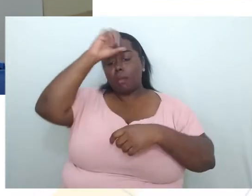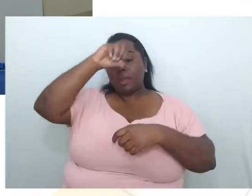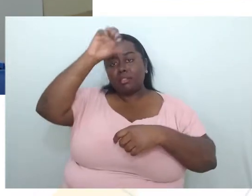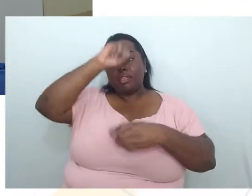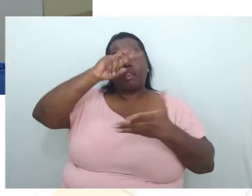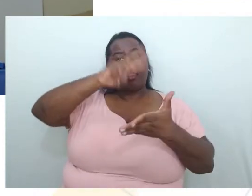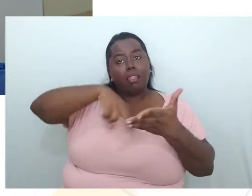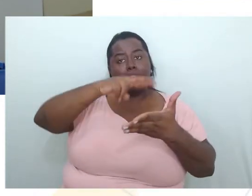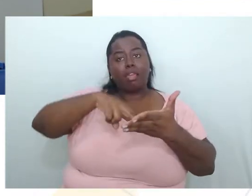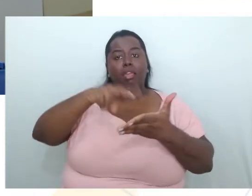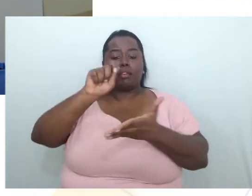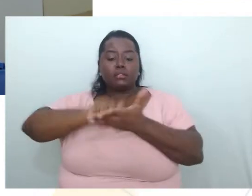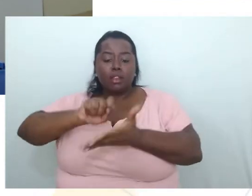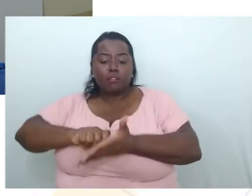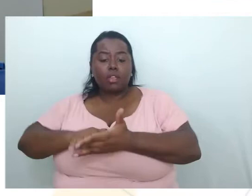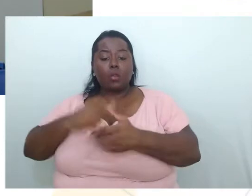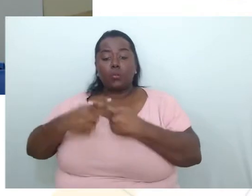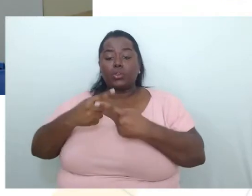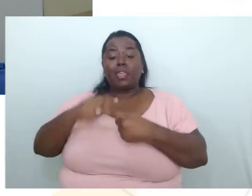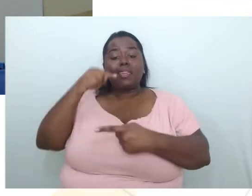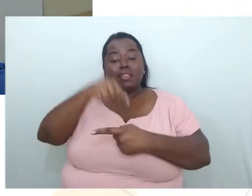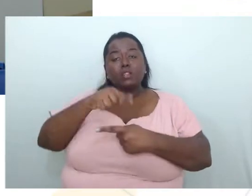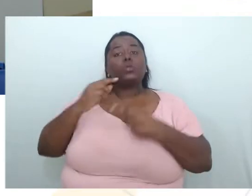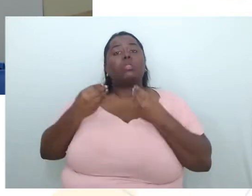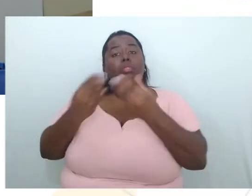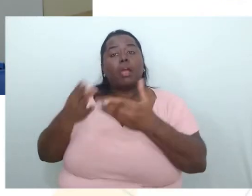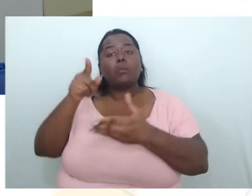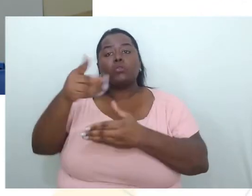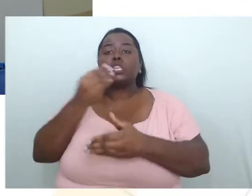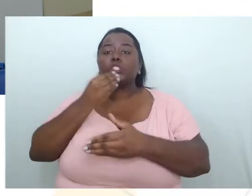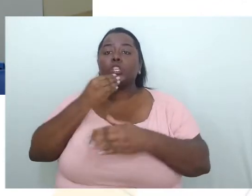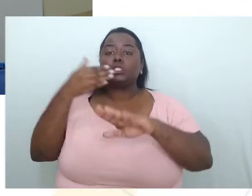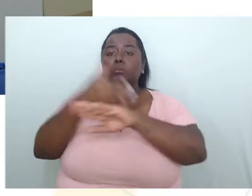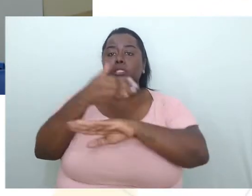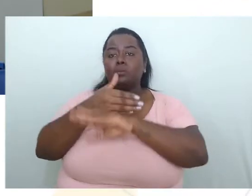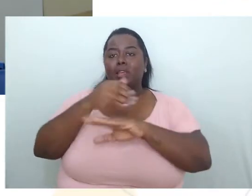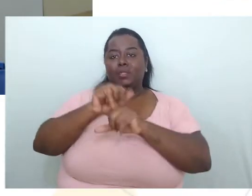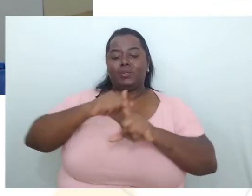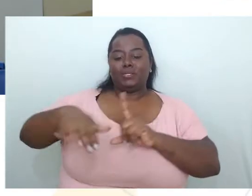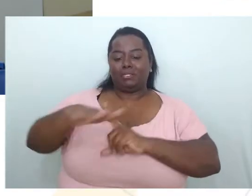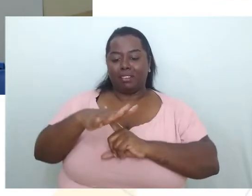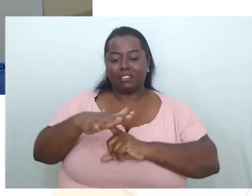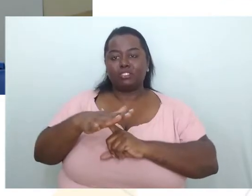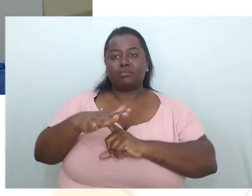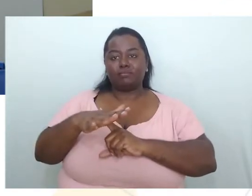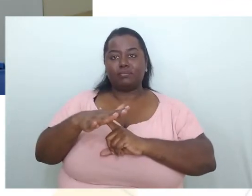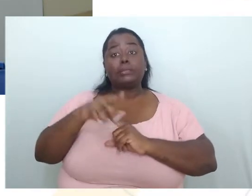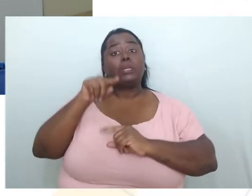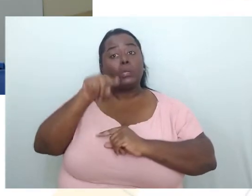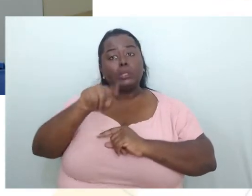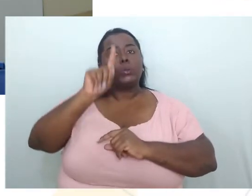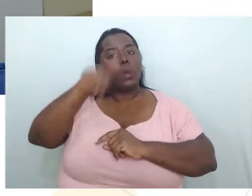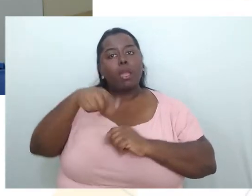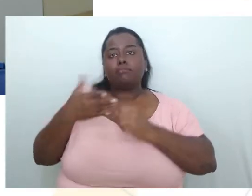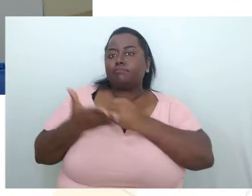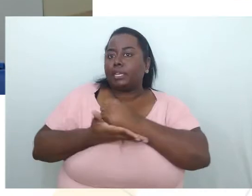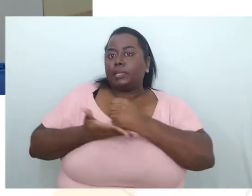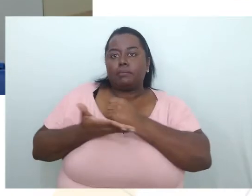because without it you can't participate. Do, that is the premise, that is the